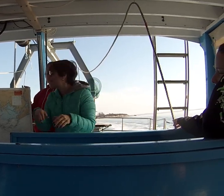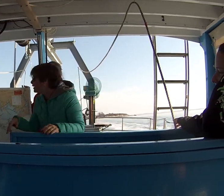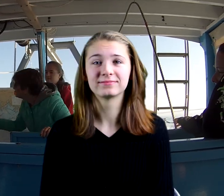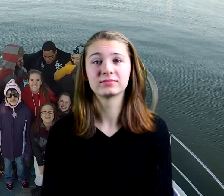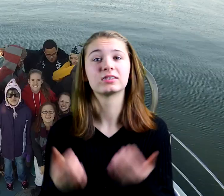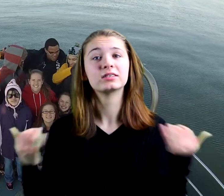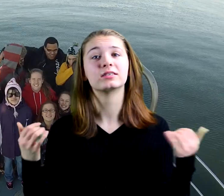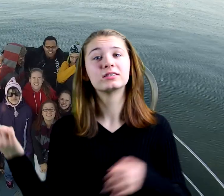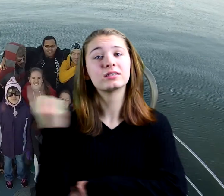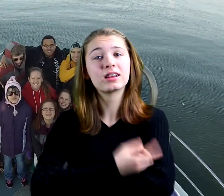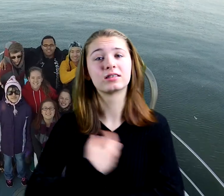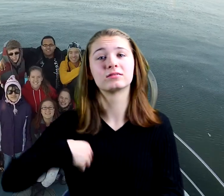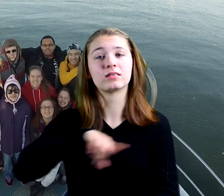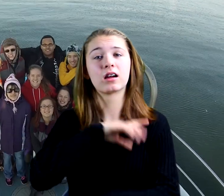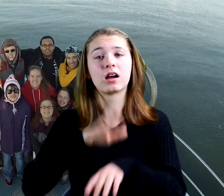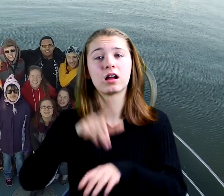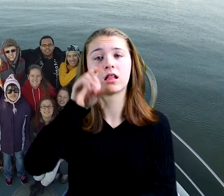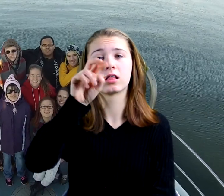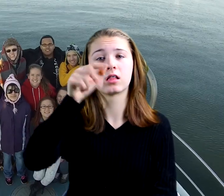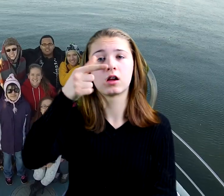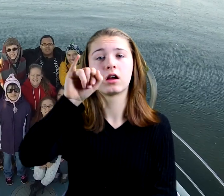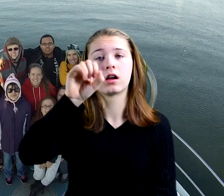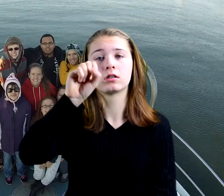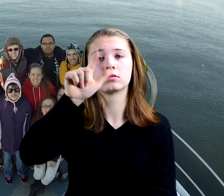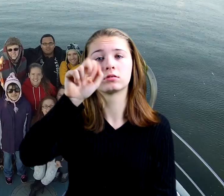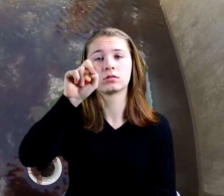Today we are on the Long Island Sound